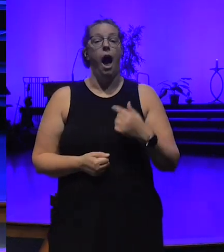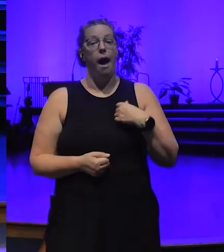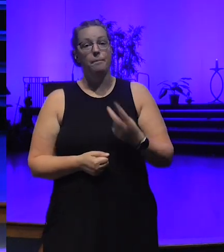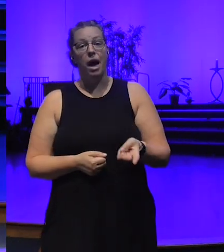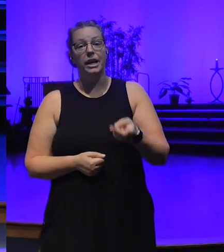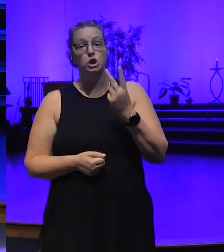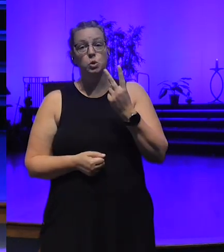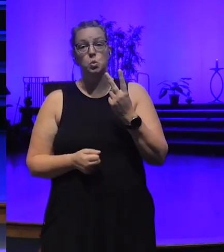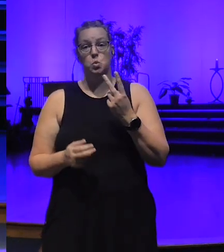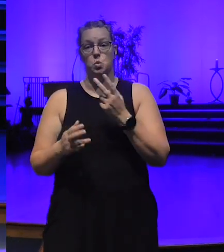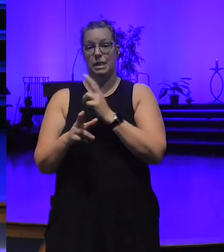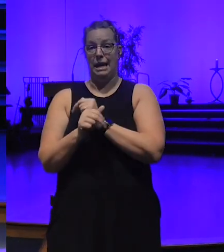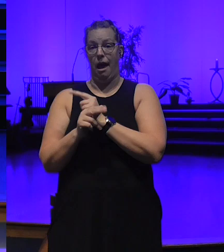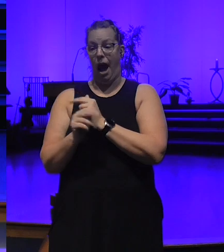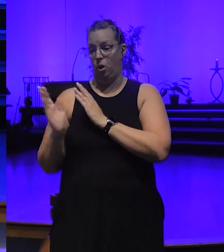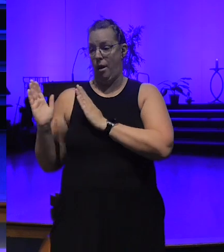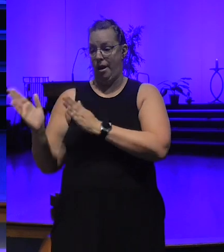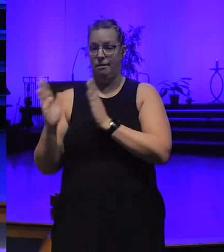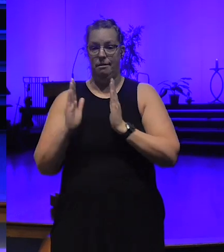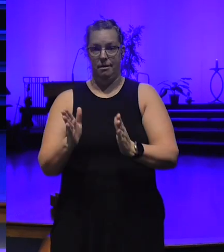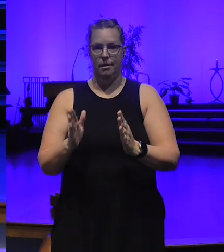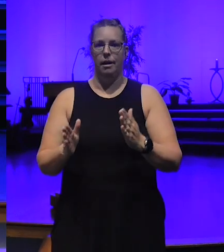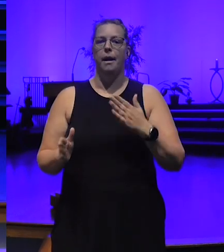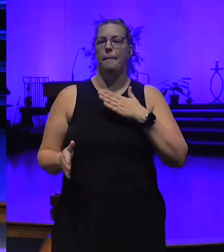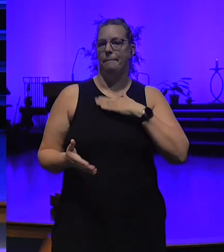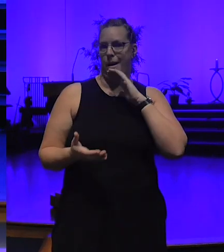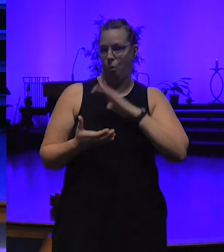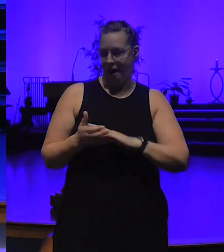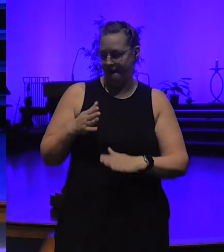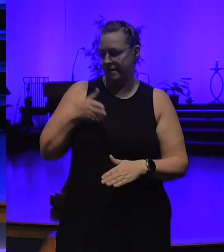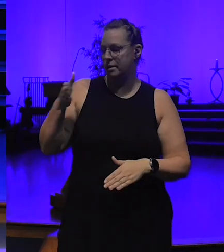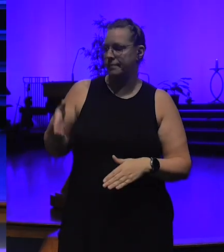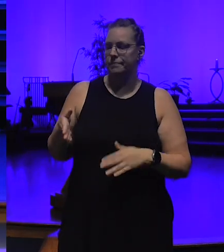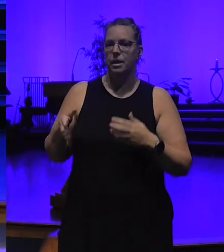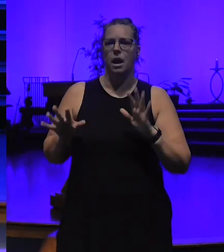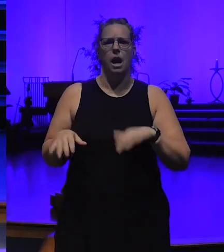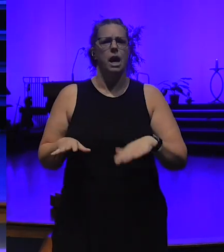my spouse is sitting next to me and we're we're we're behind someone sweetheart what's the speed